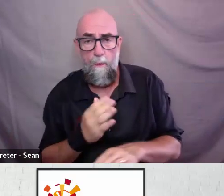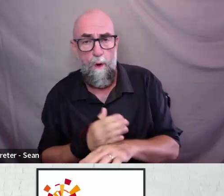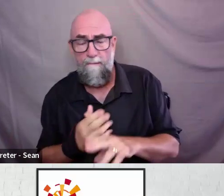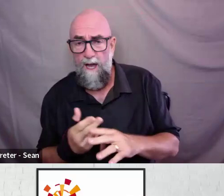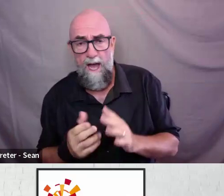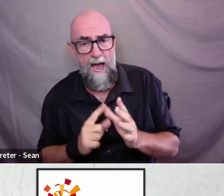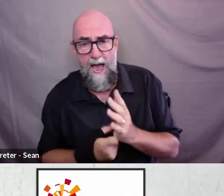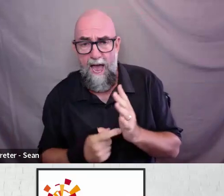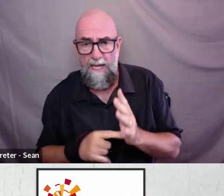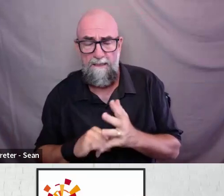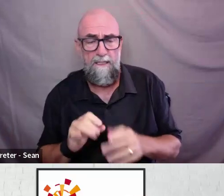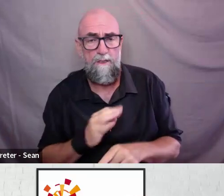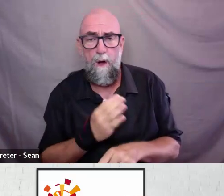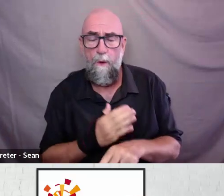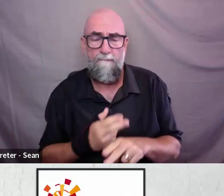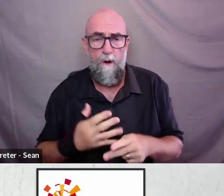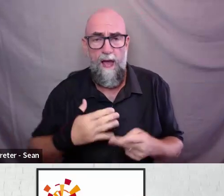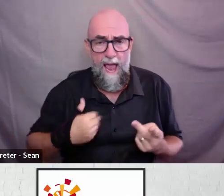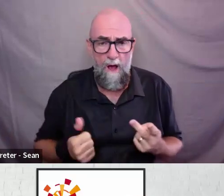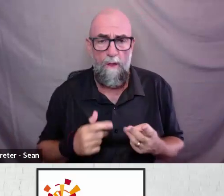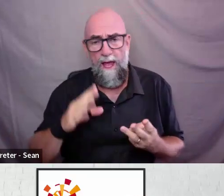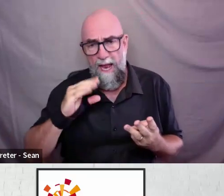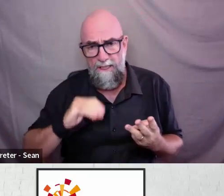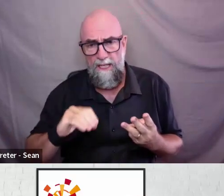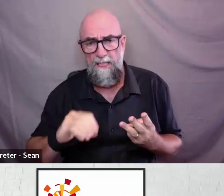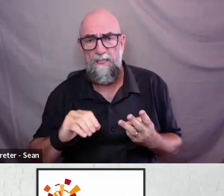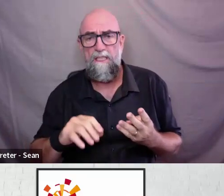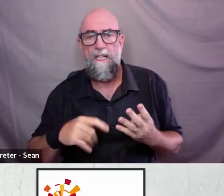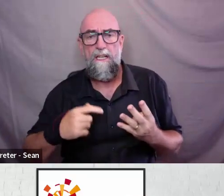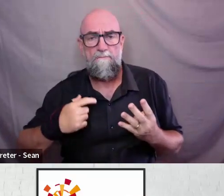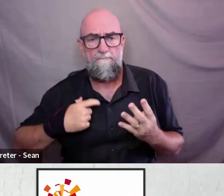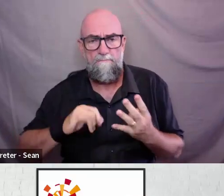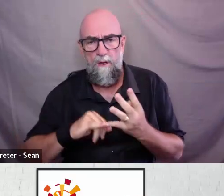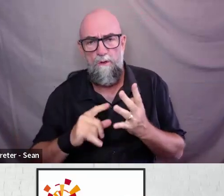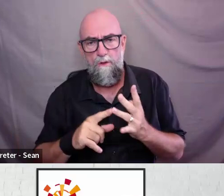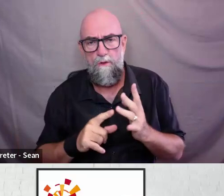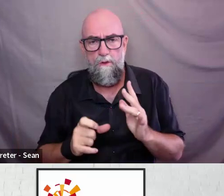focused, human to human, have not worked so well in the idea of an